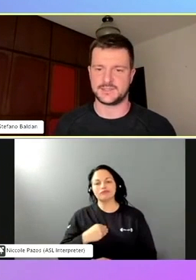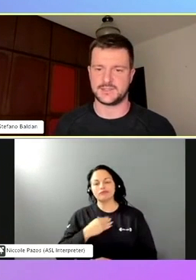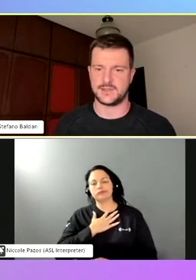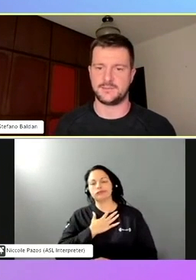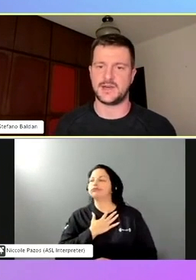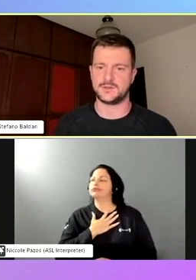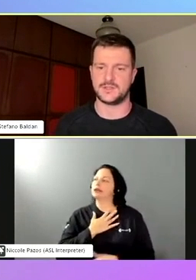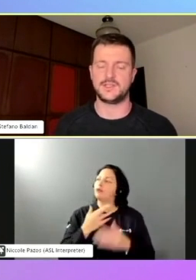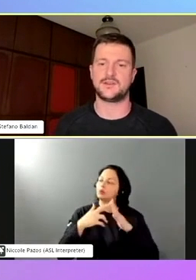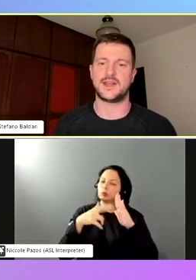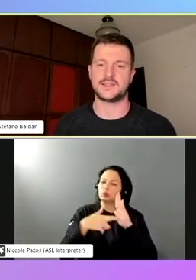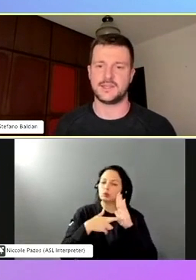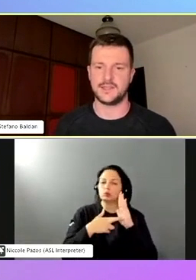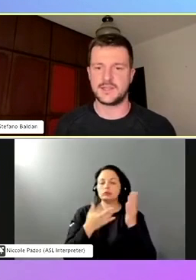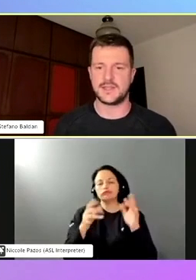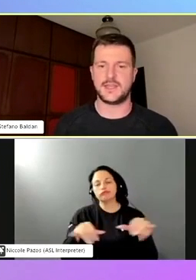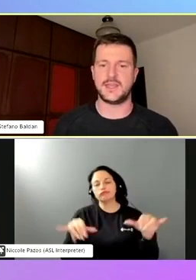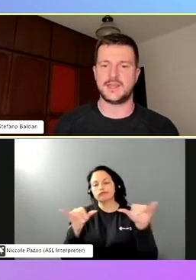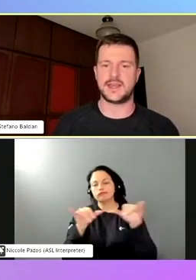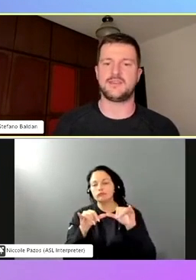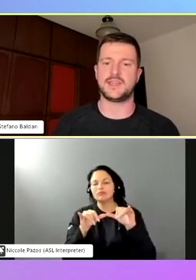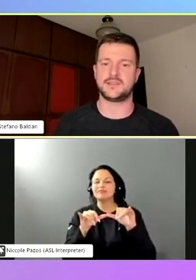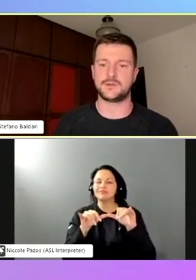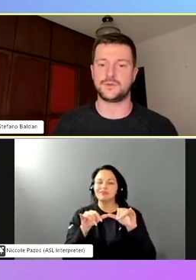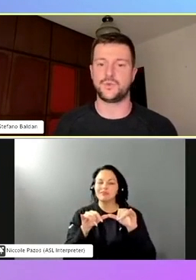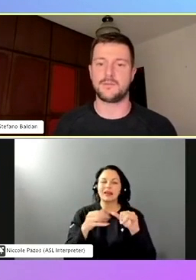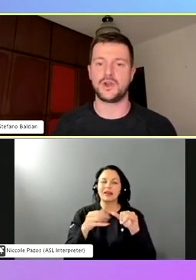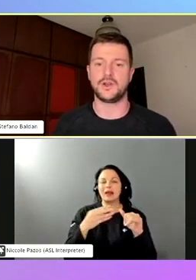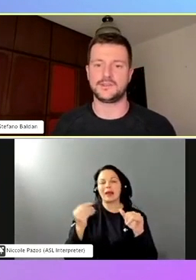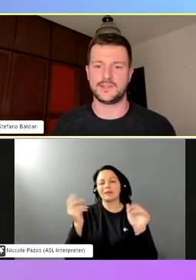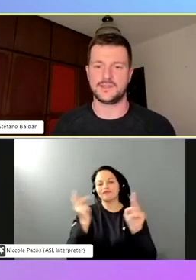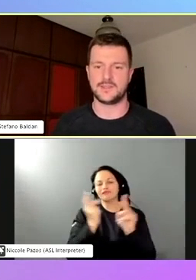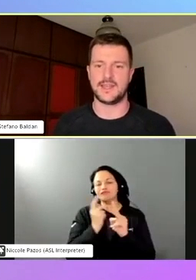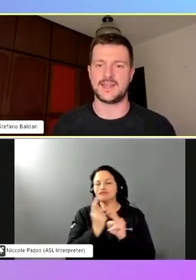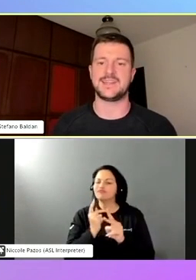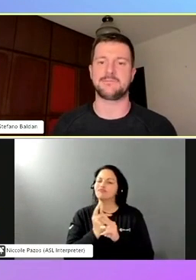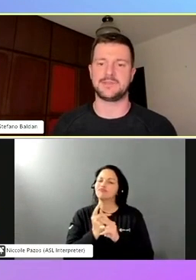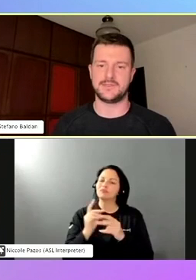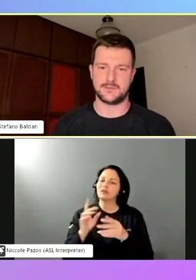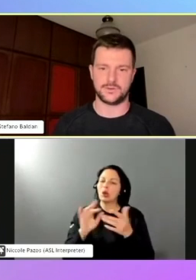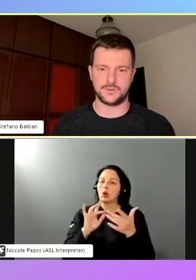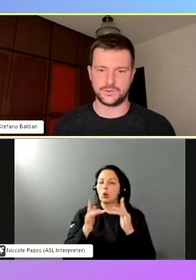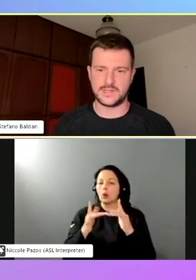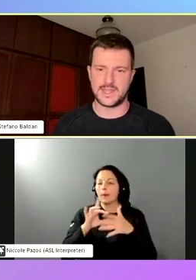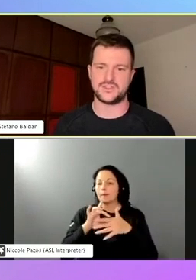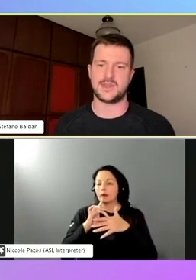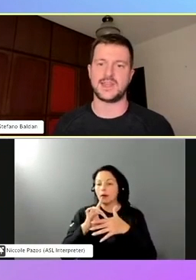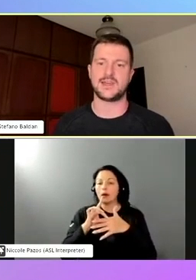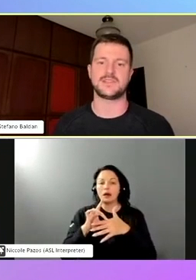and then from the left to the bottom. At the optics were aligned to, that could be an easy thing because we would just